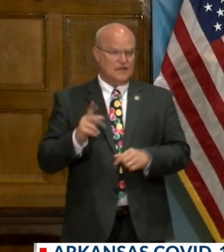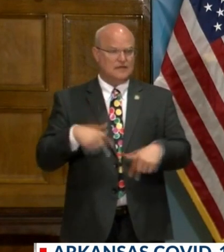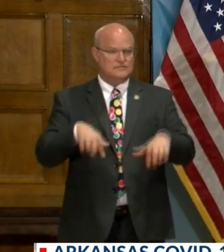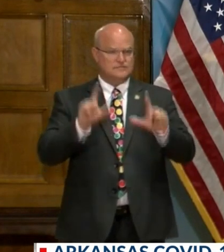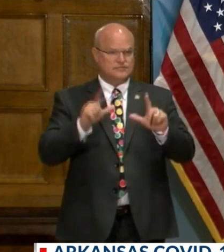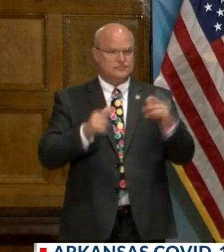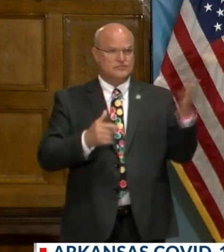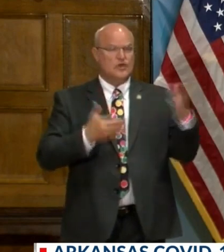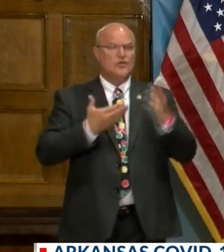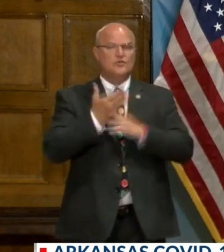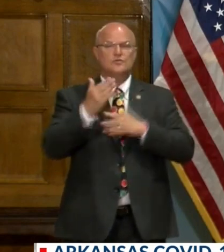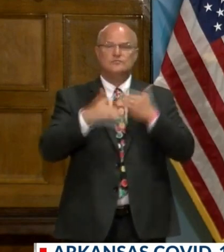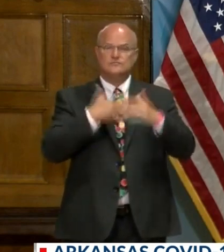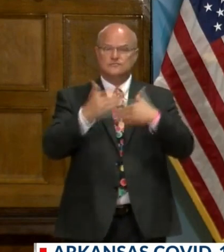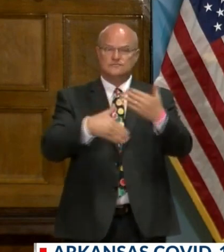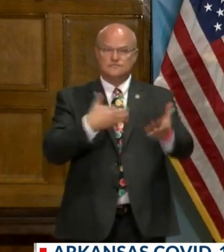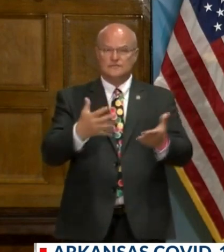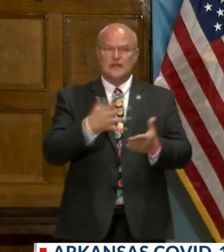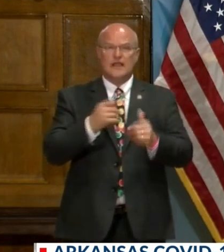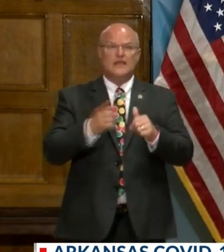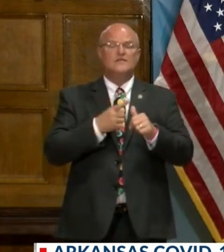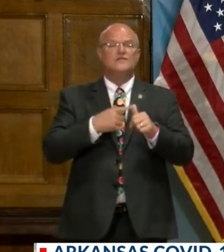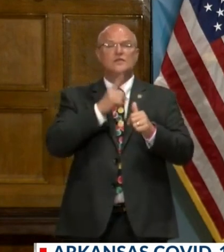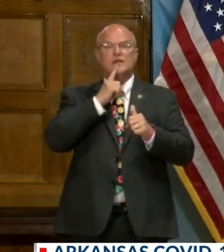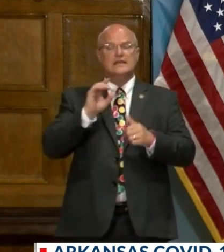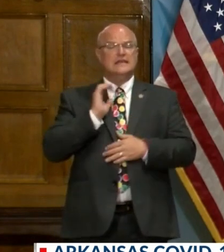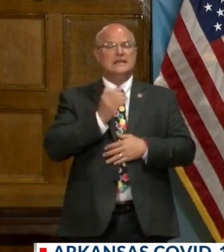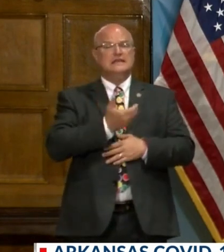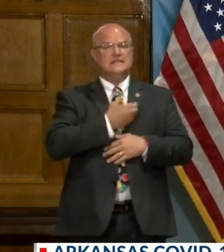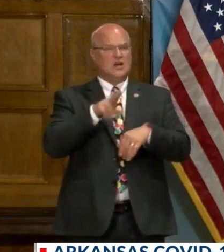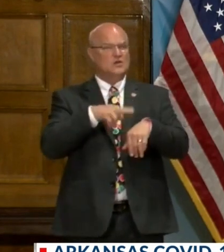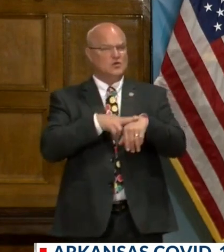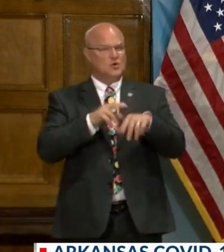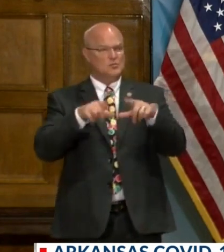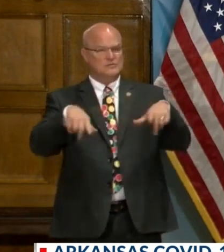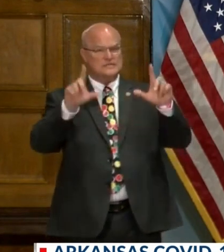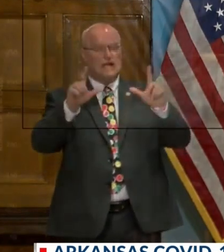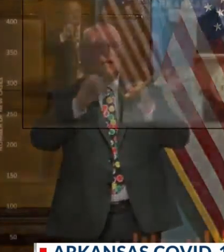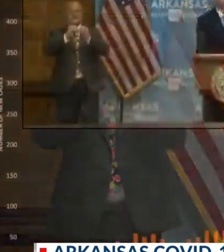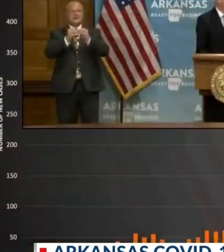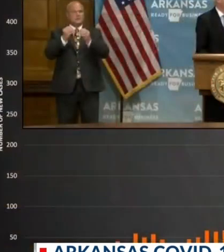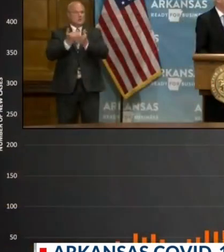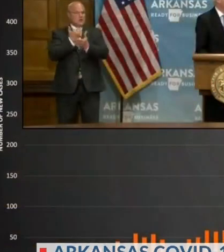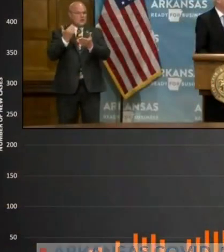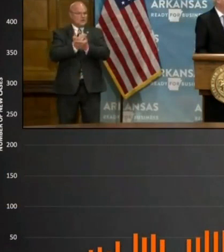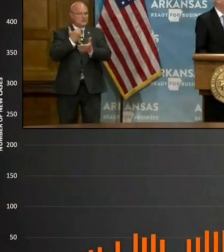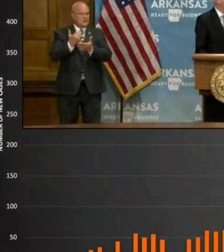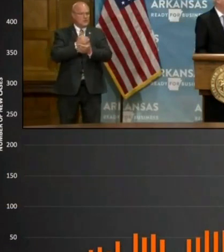DEATHS A PLUS THREE THAT RAISES TO 113 DEATHS IN ARKANSAS. WE'LL GO QUICKLY THROUGH THE